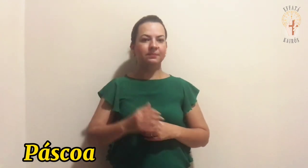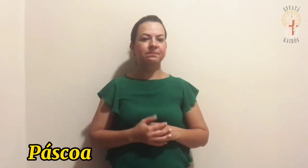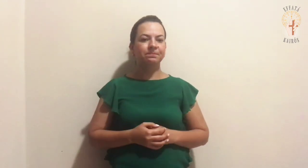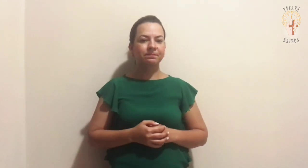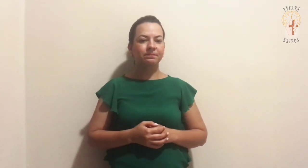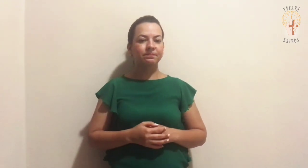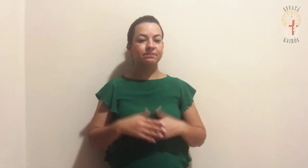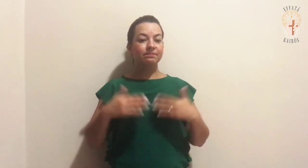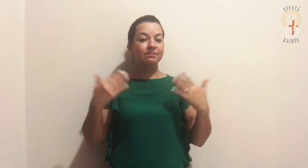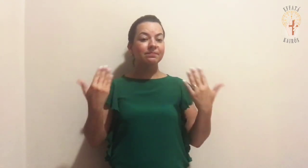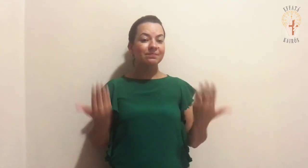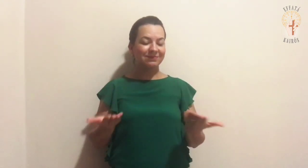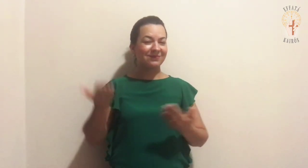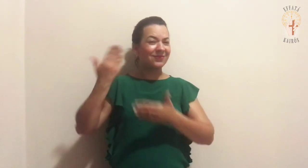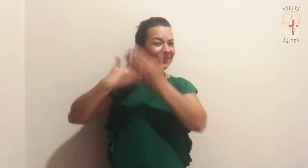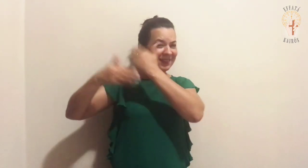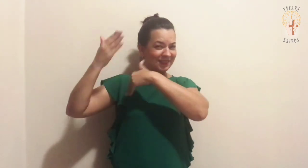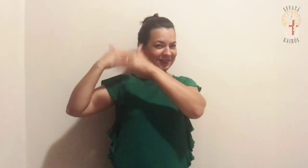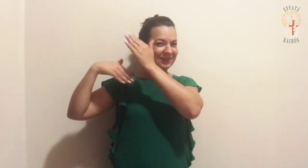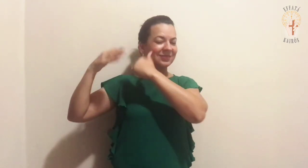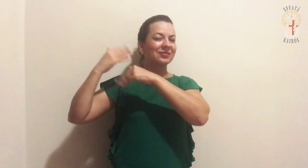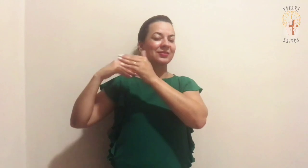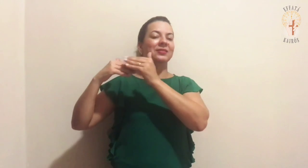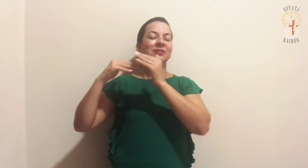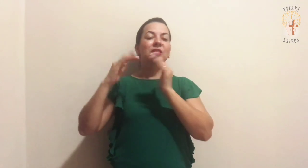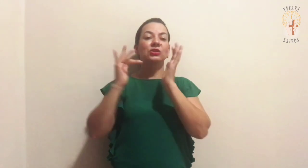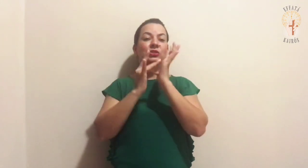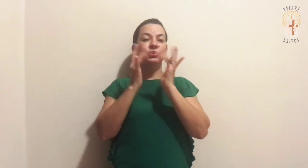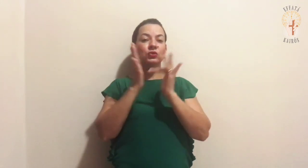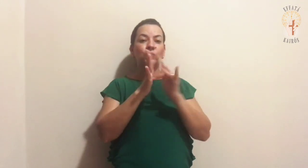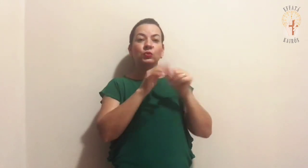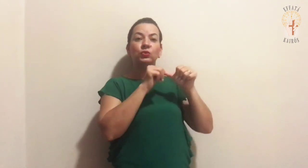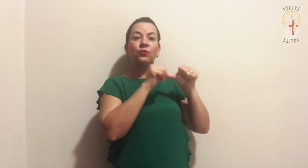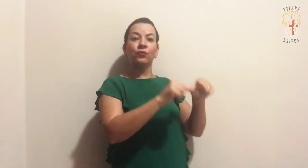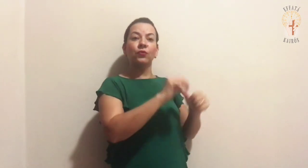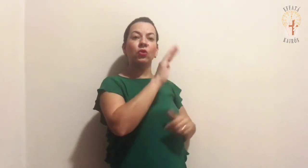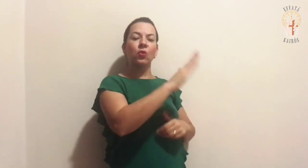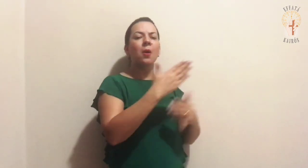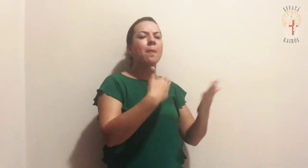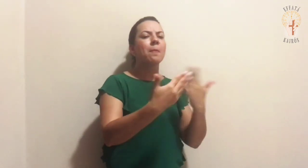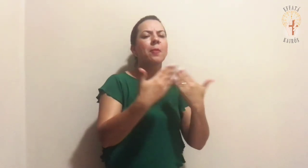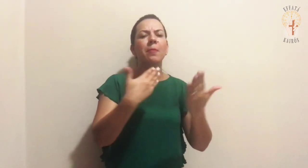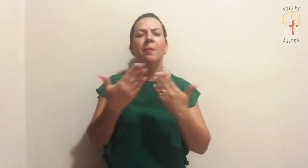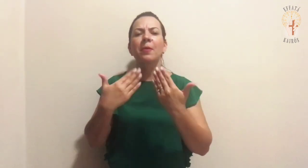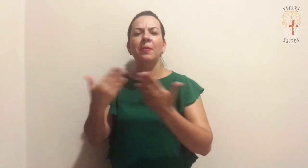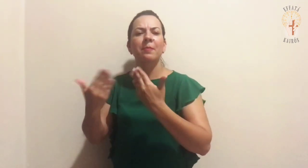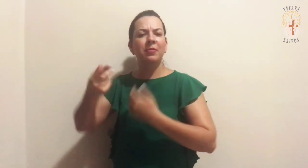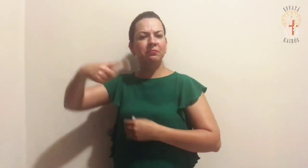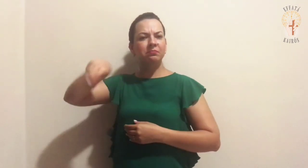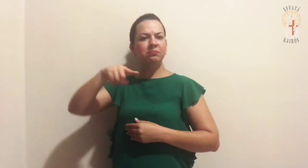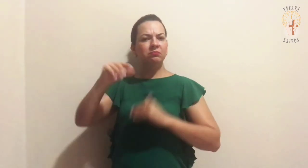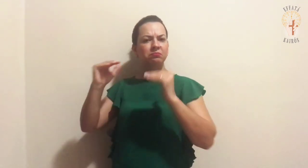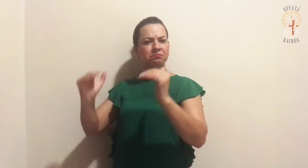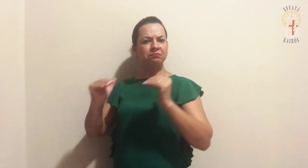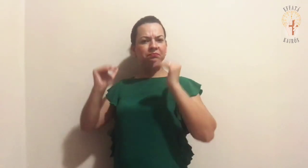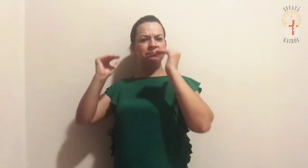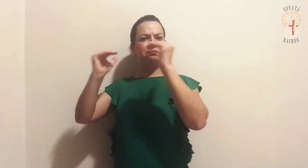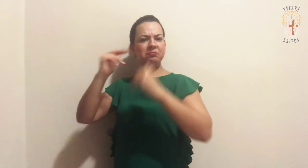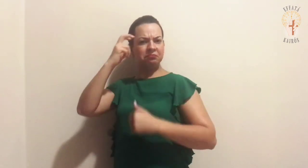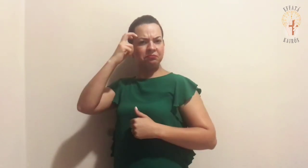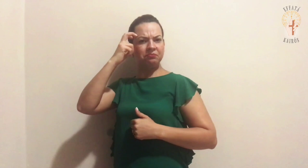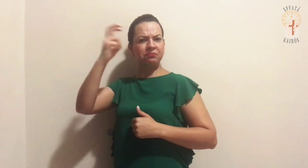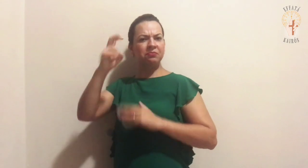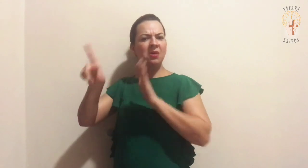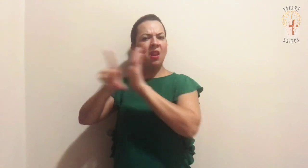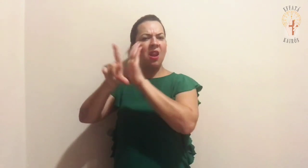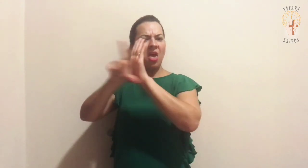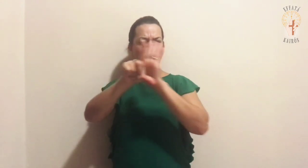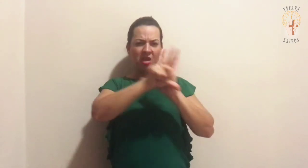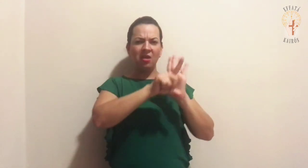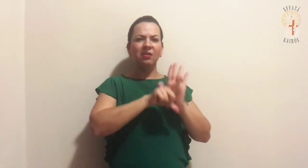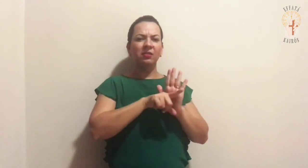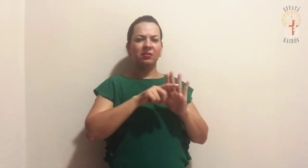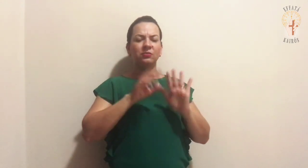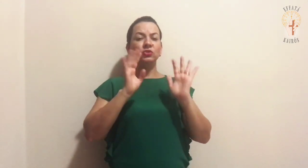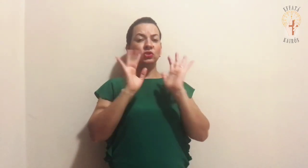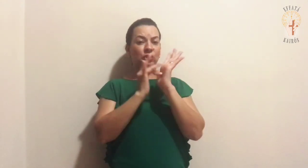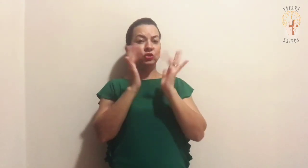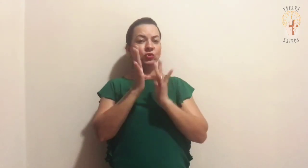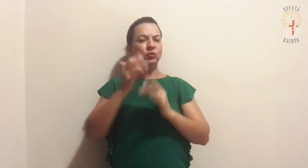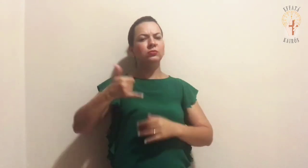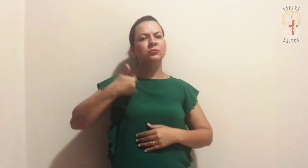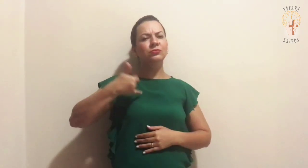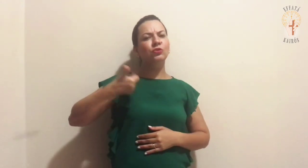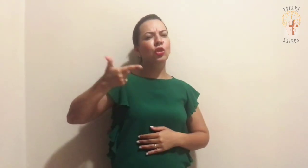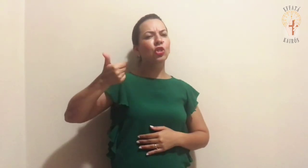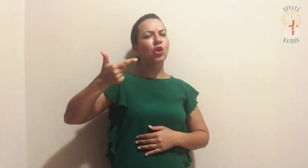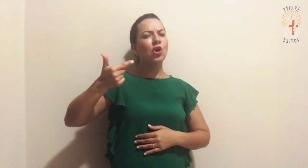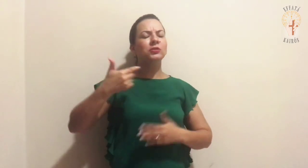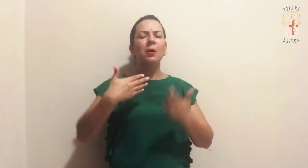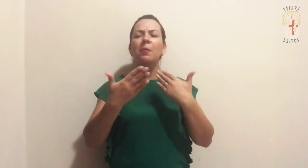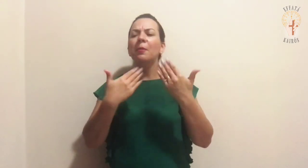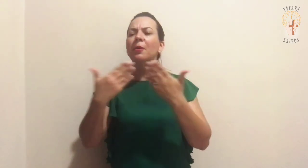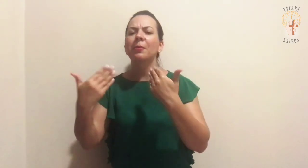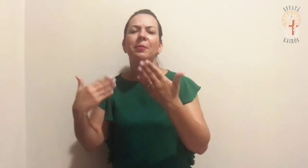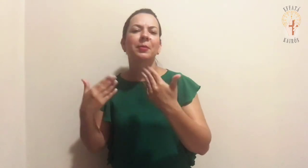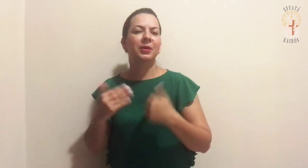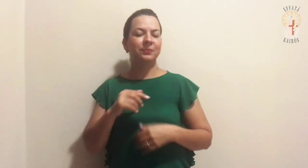The boy Jesus was 12 years old and stayed in Jerusalem talking to the doctors of the law.